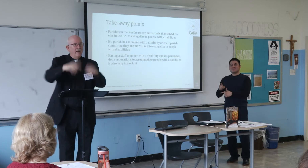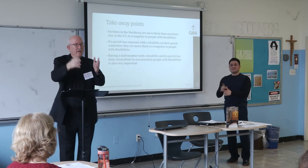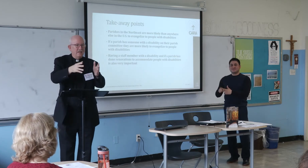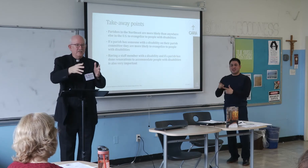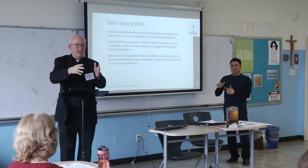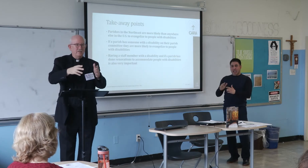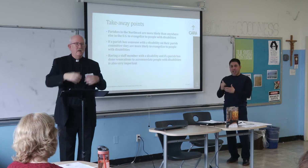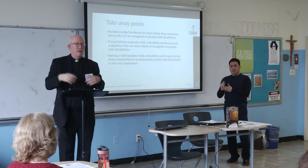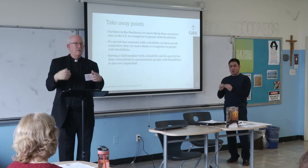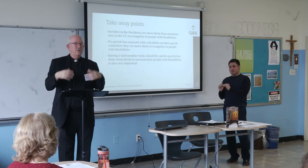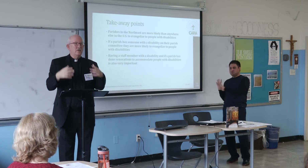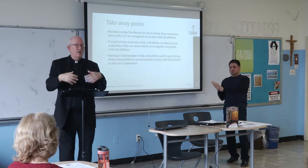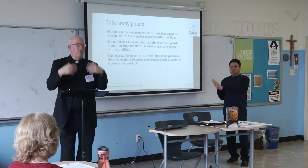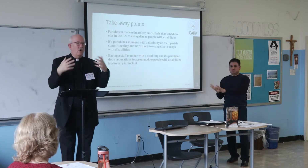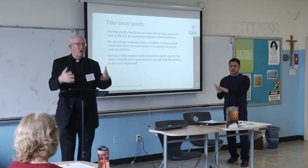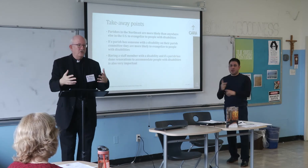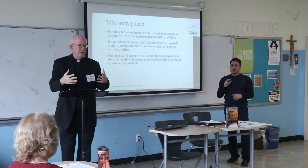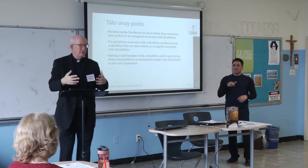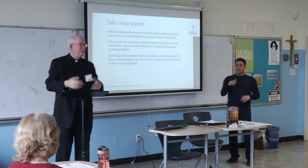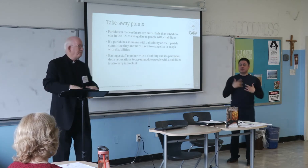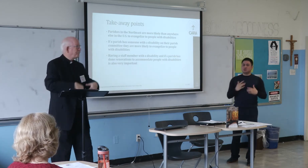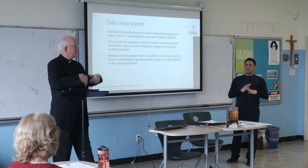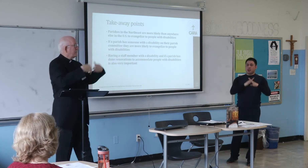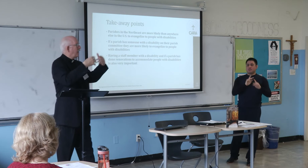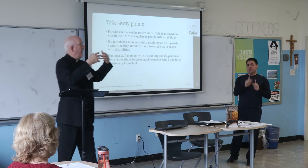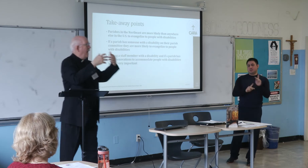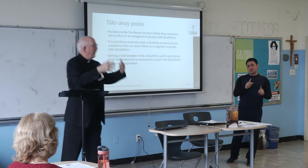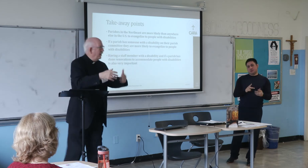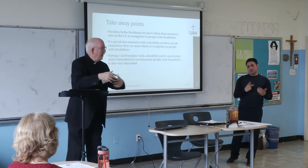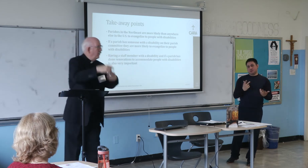navigate the steps, but it was just a little more arduous. I was thinking, you know, and